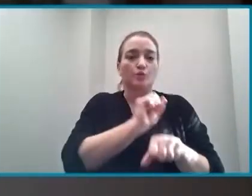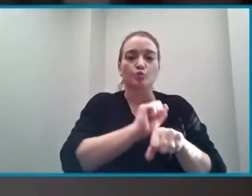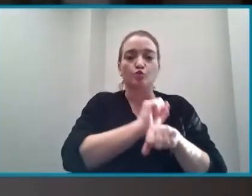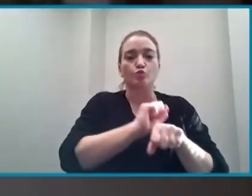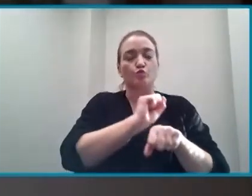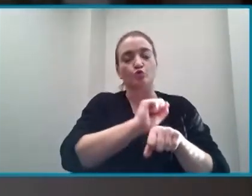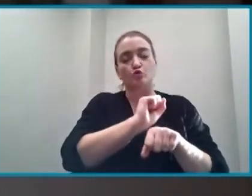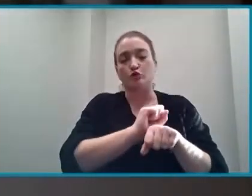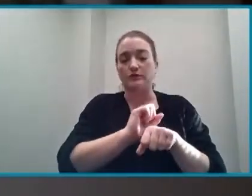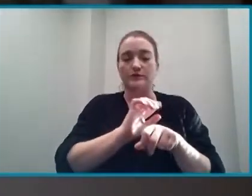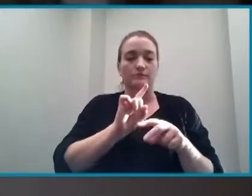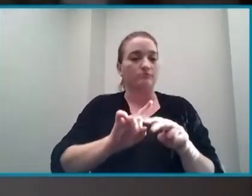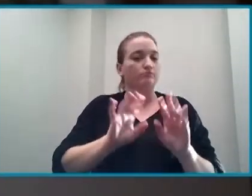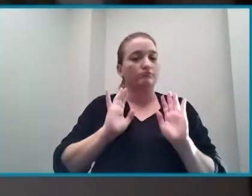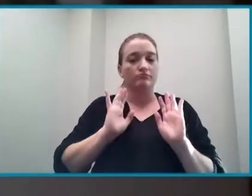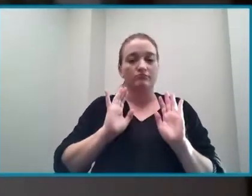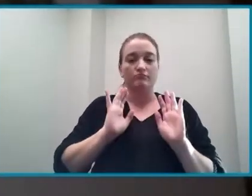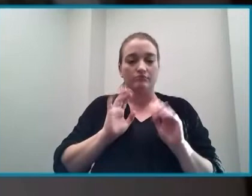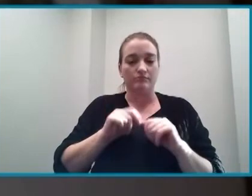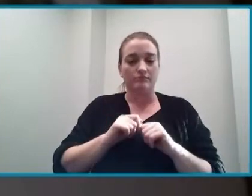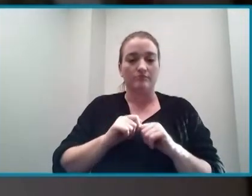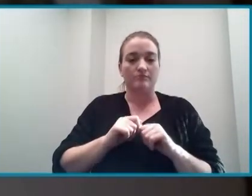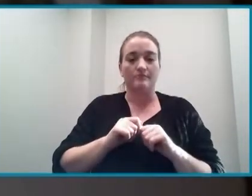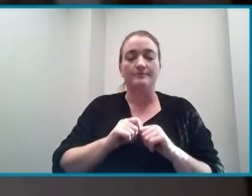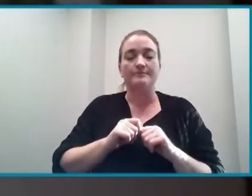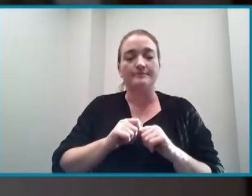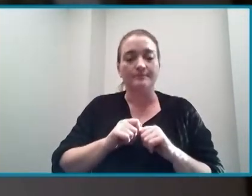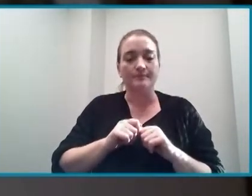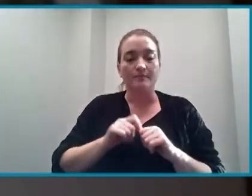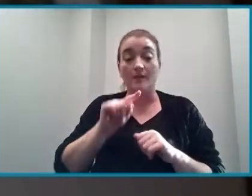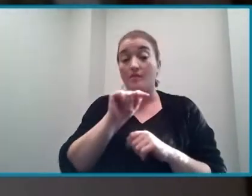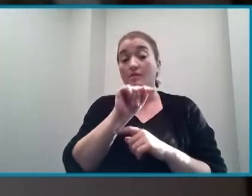And The Globe started that partnership in 2012,